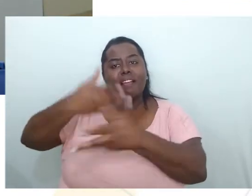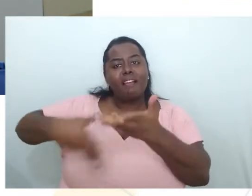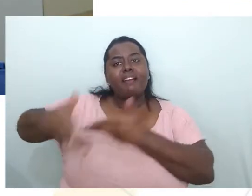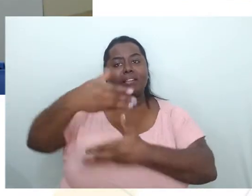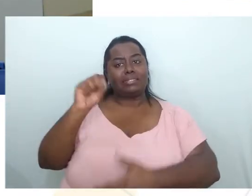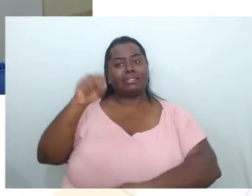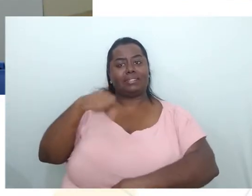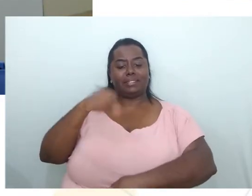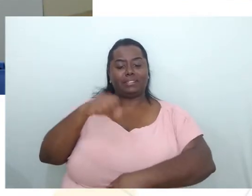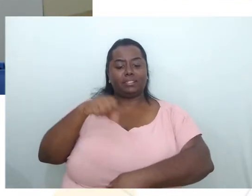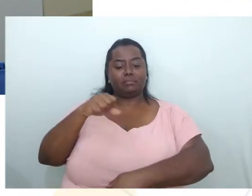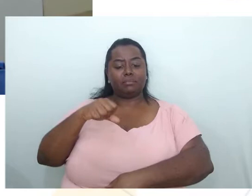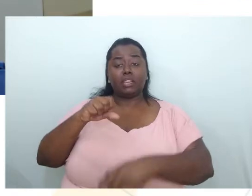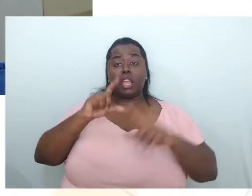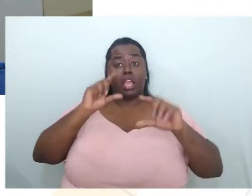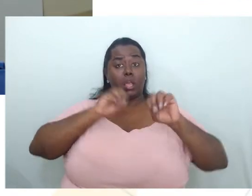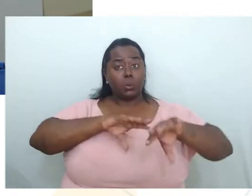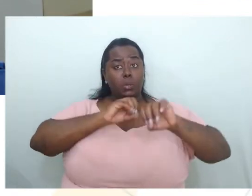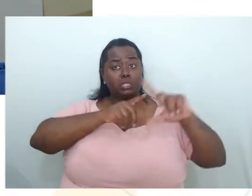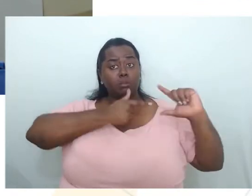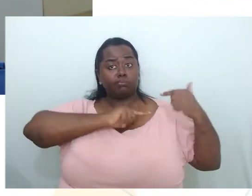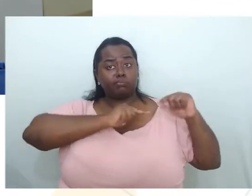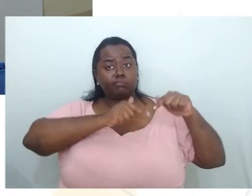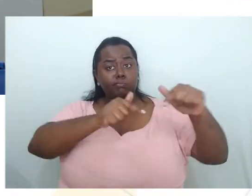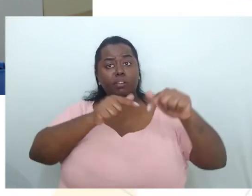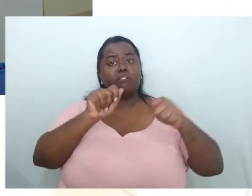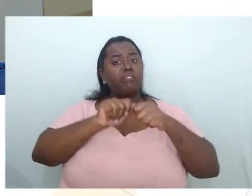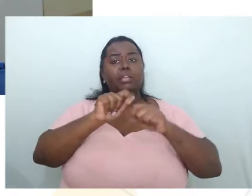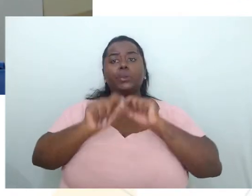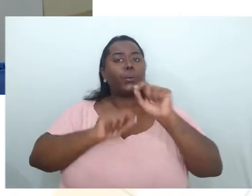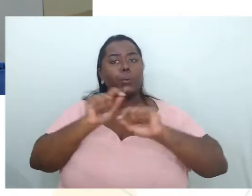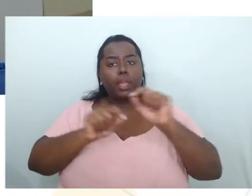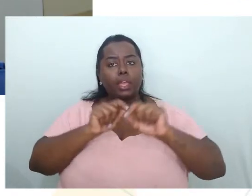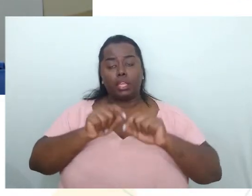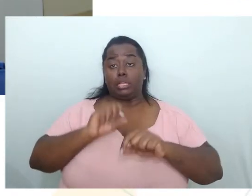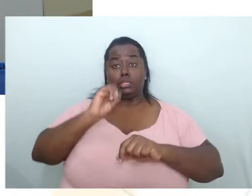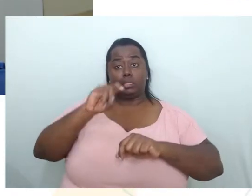education has done is, you know, we produce things, we academic write things